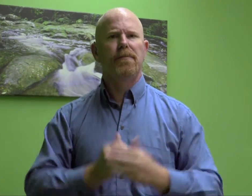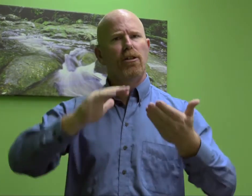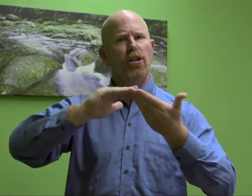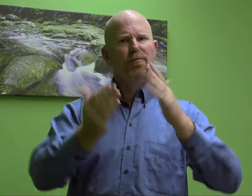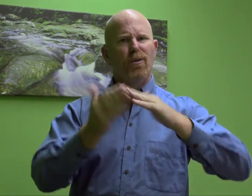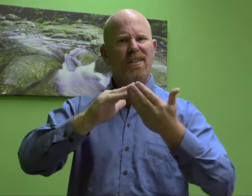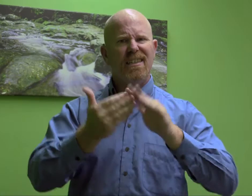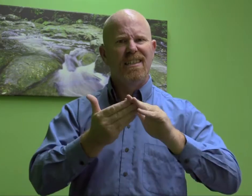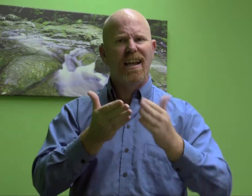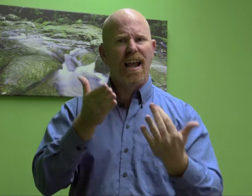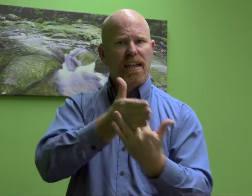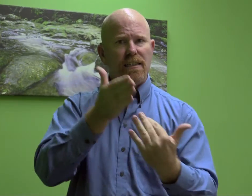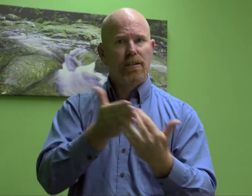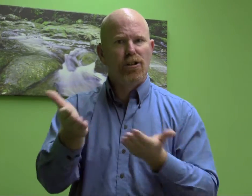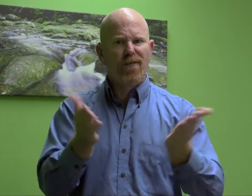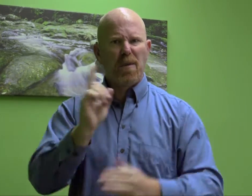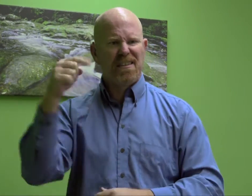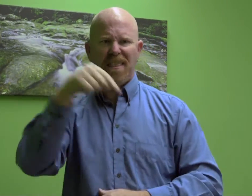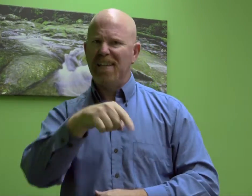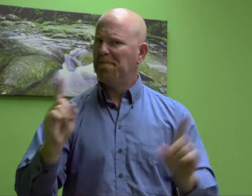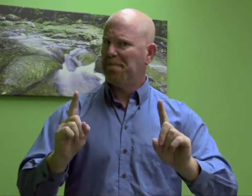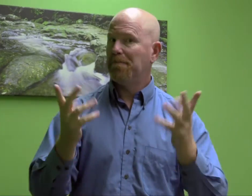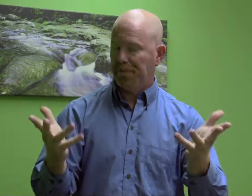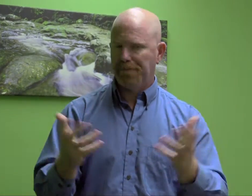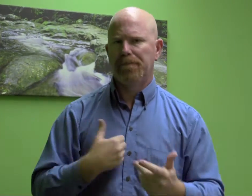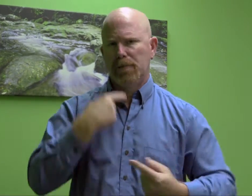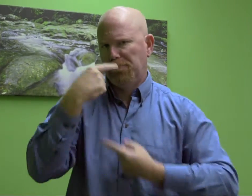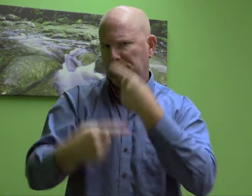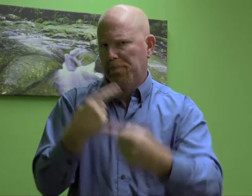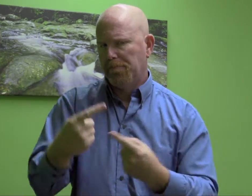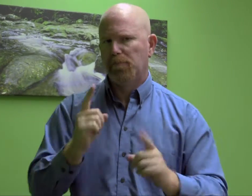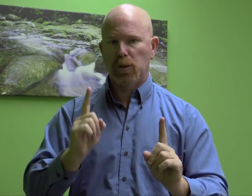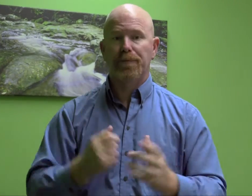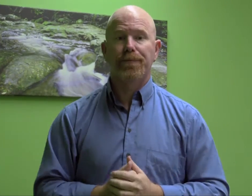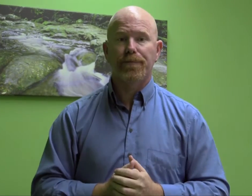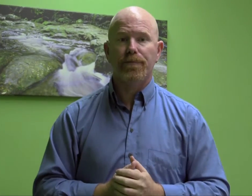Community Access and Services? What is that you might ask? I will explain.